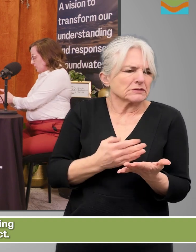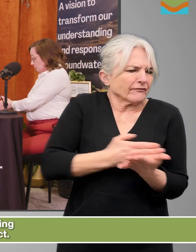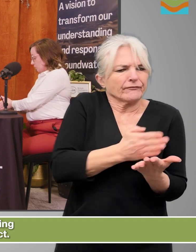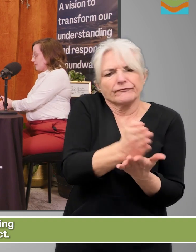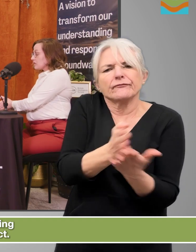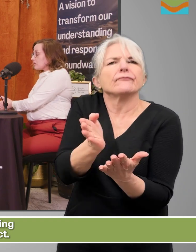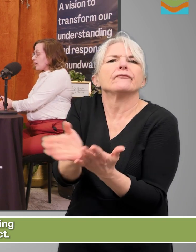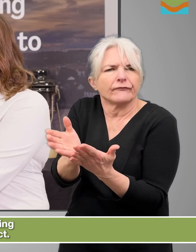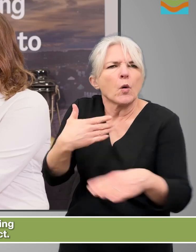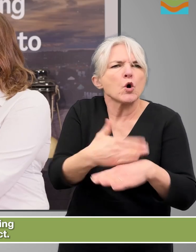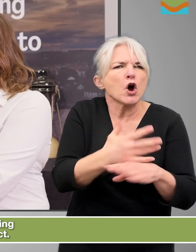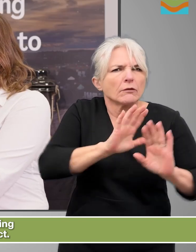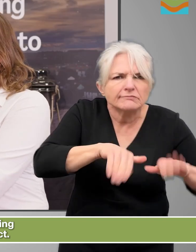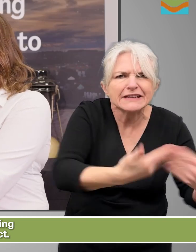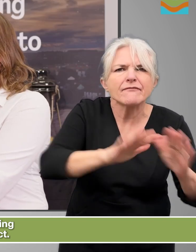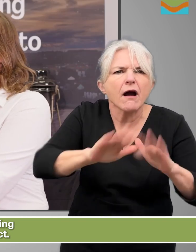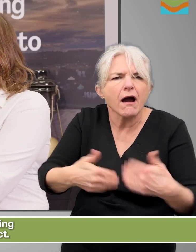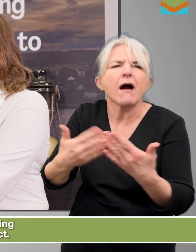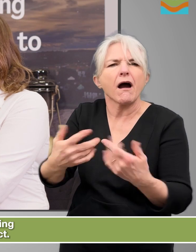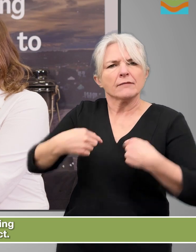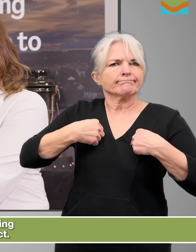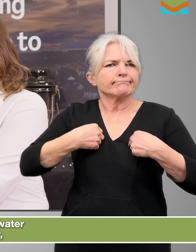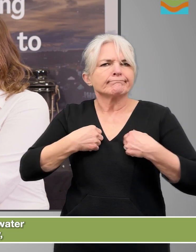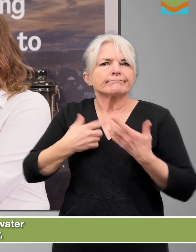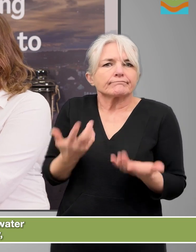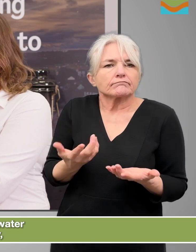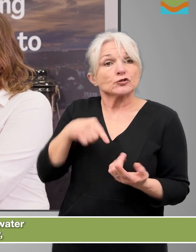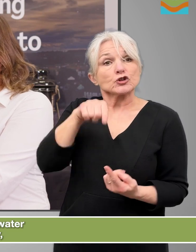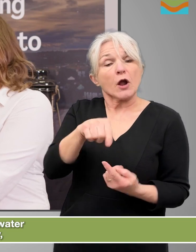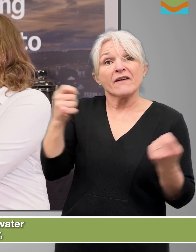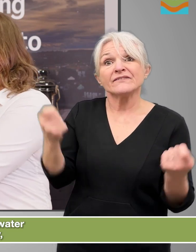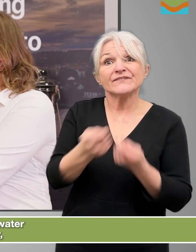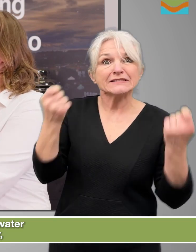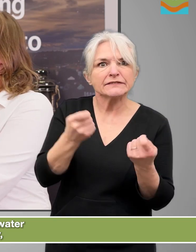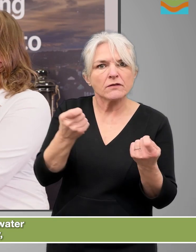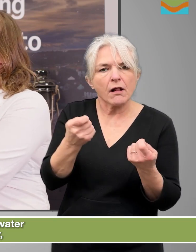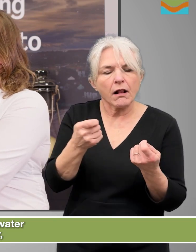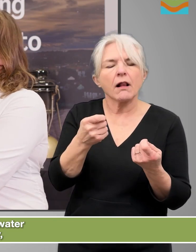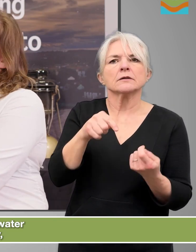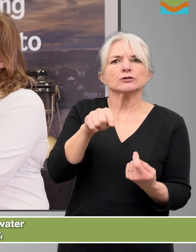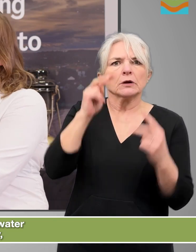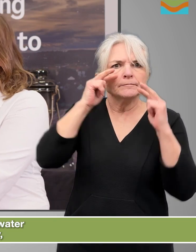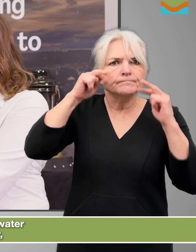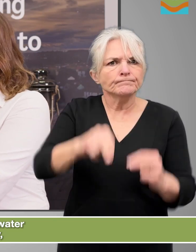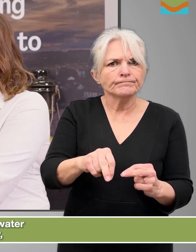the result of that was looking at a single point of contact. So that's away from groundwater and geology specifically,